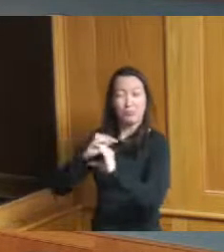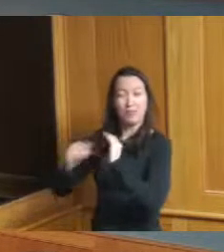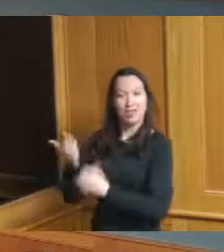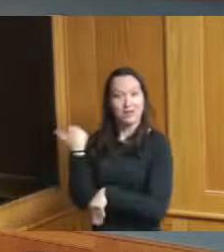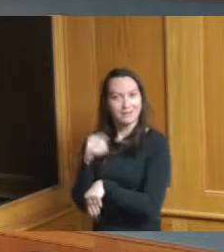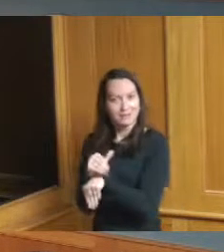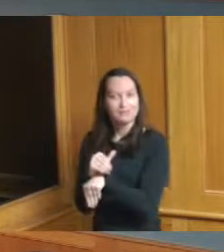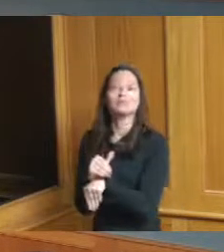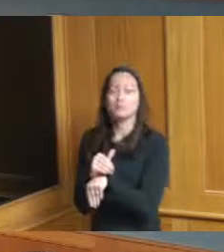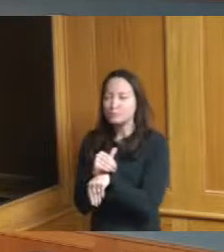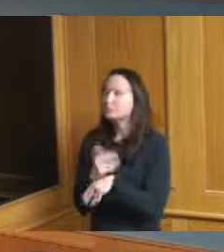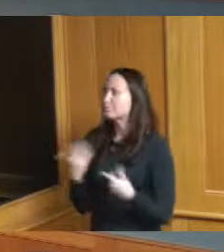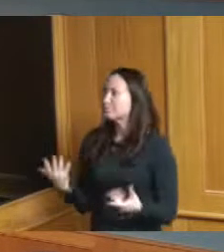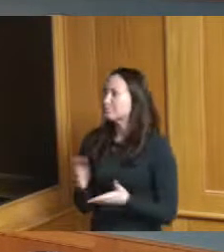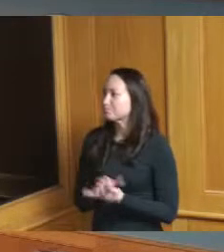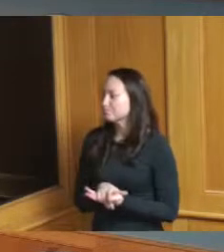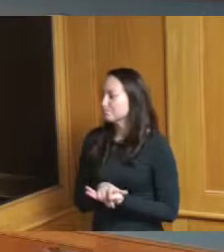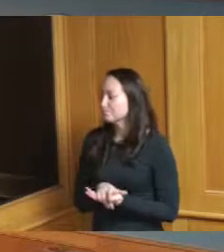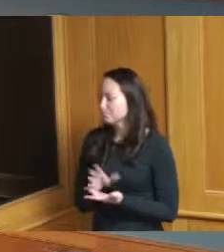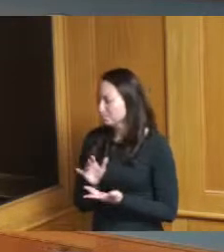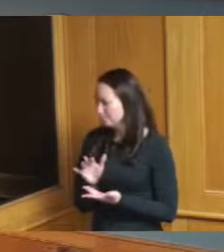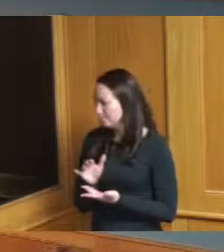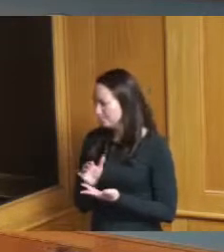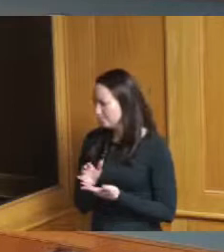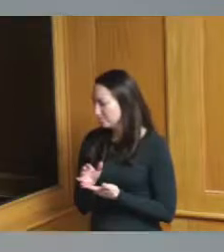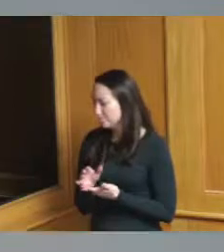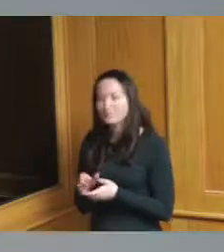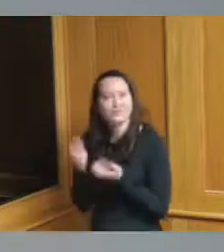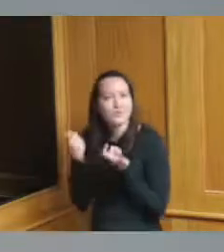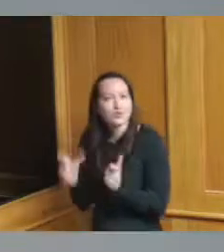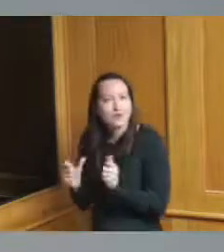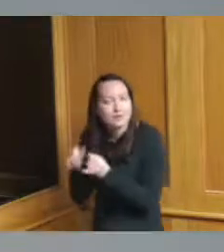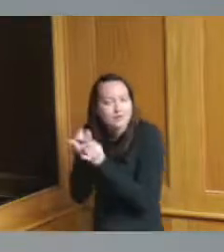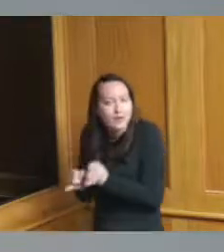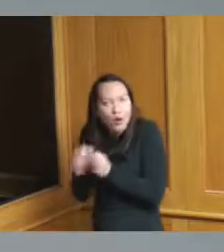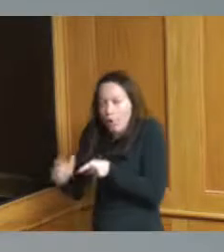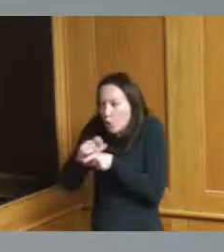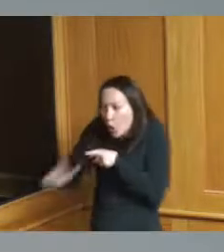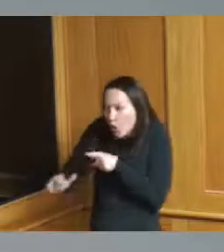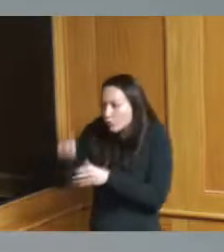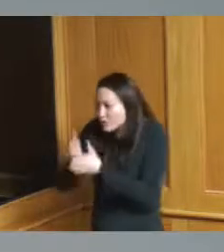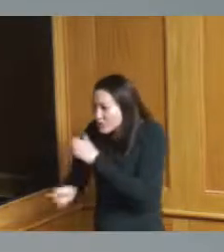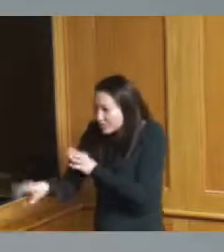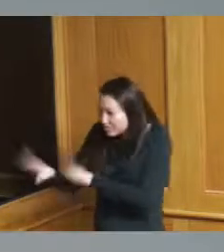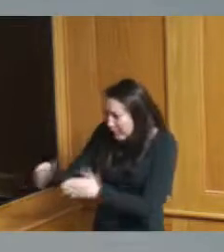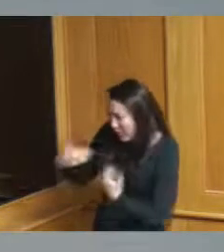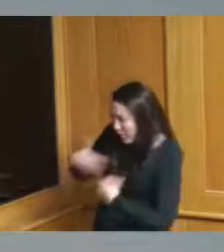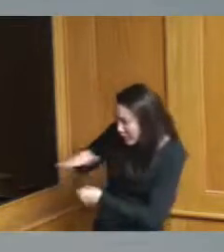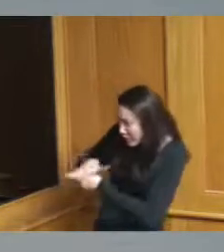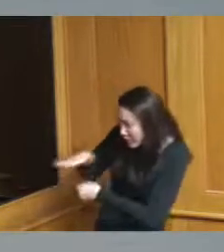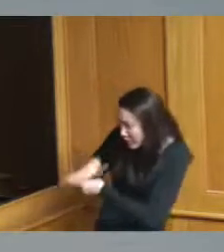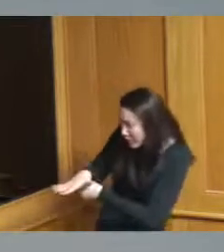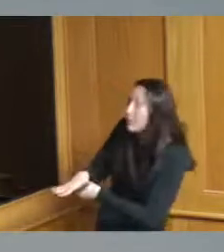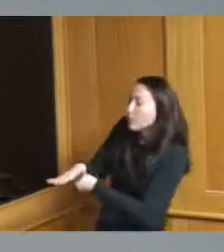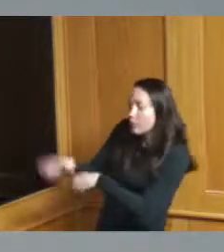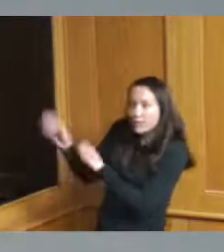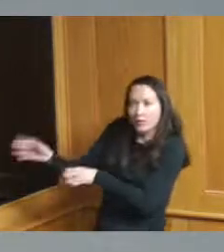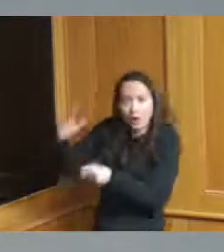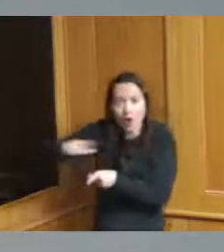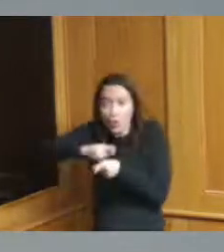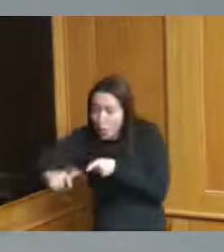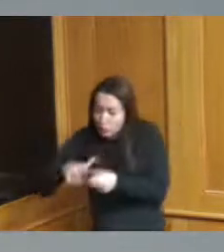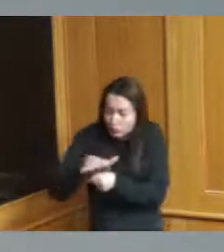just on individual efforts to to call and check for availability etc and there as Commissioner